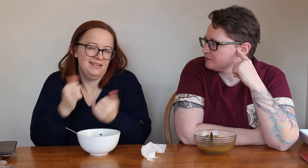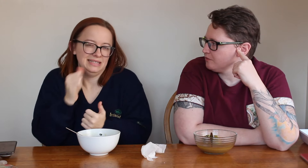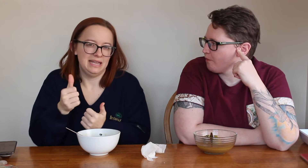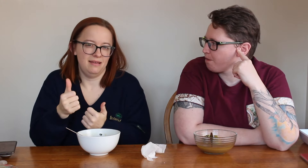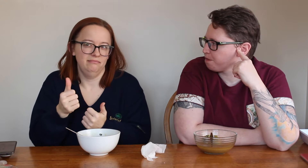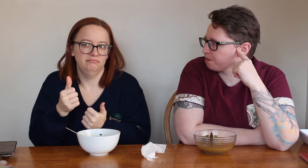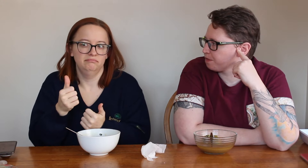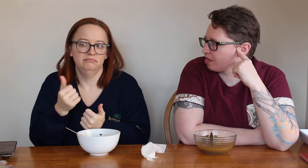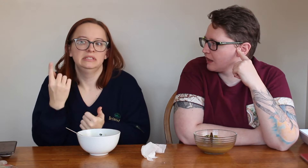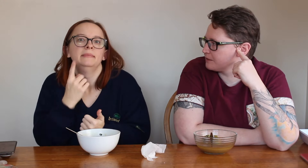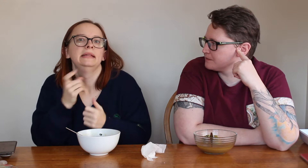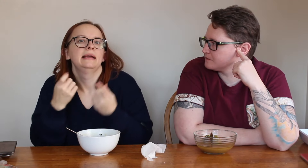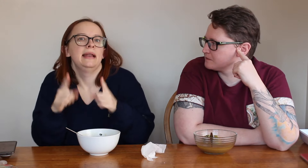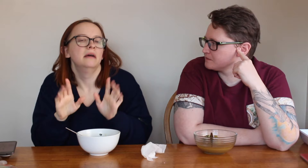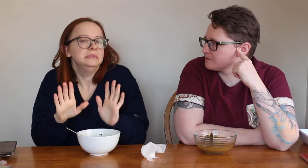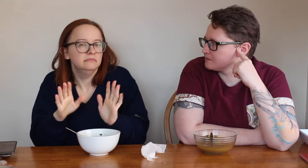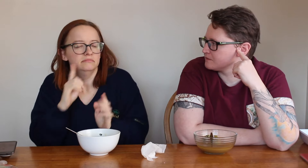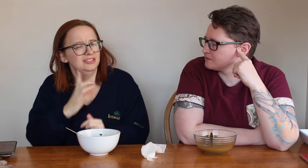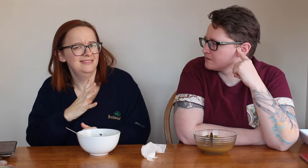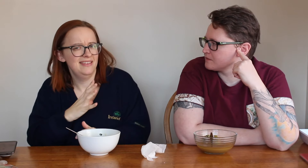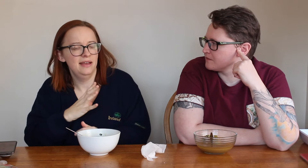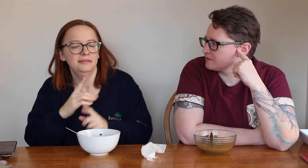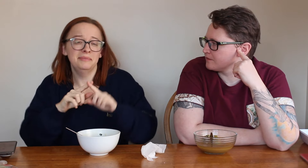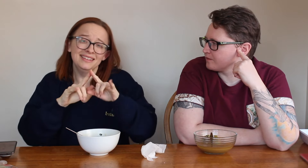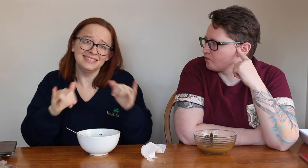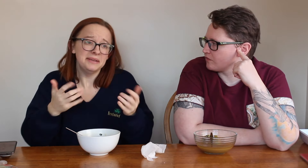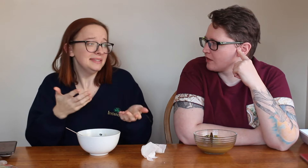Do everything in the house and take care of all of that. Plus then I have to go to work and